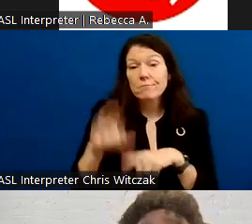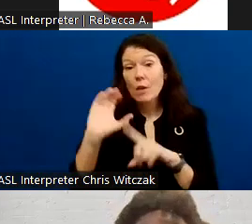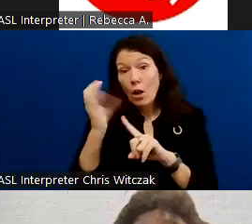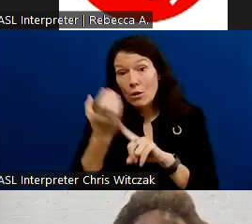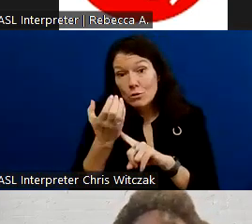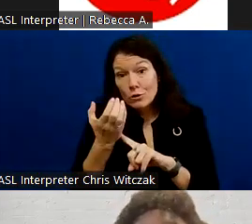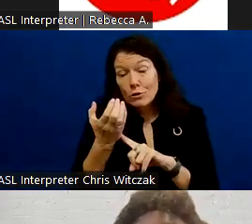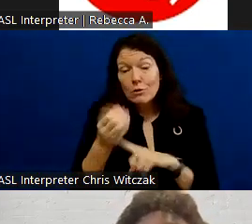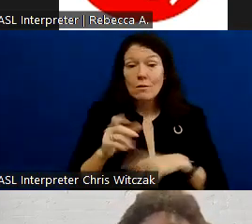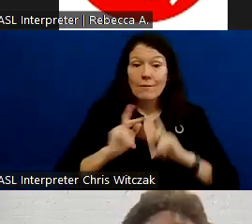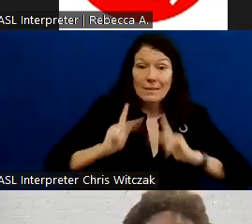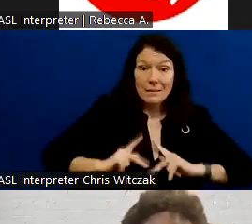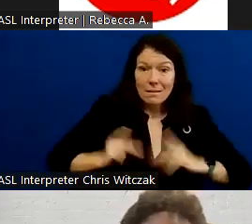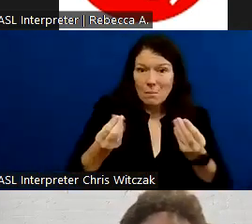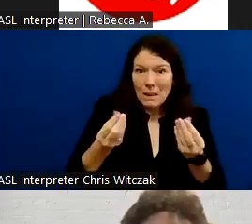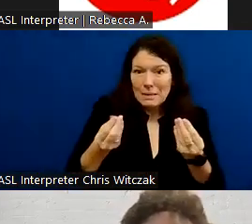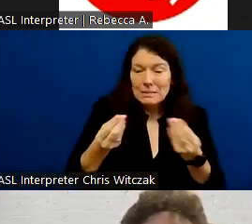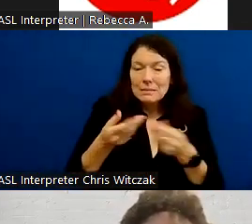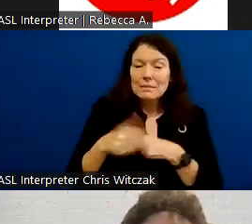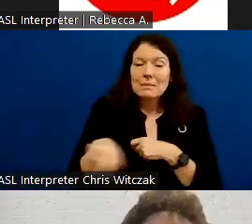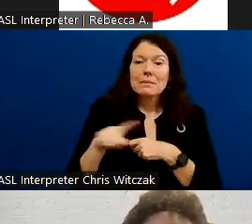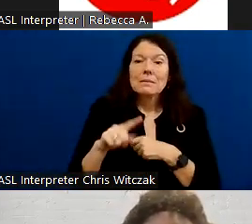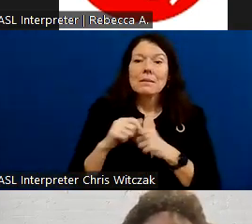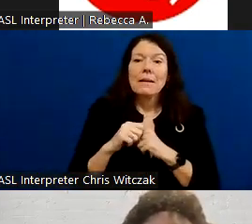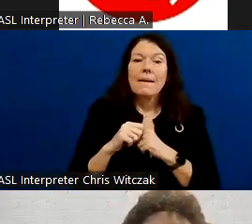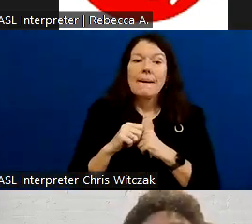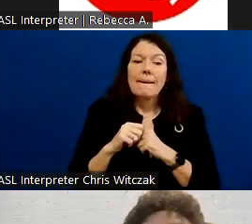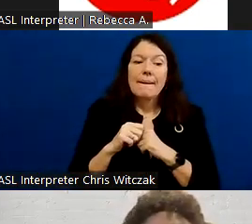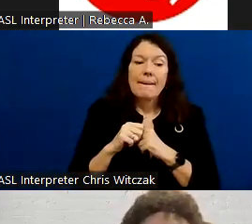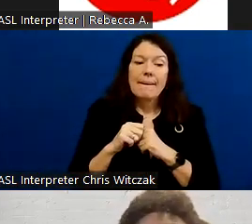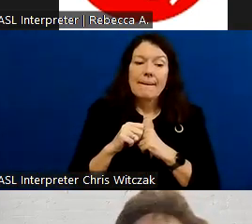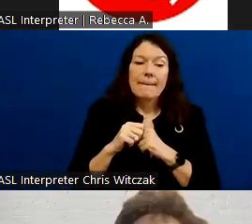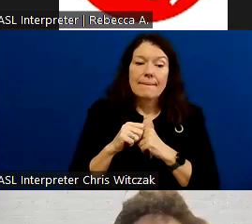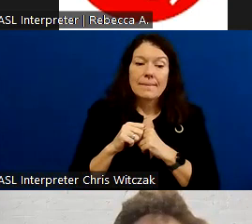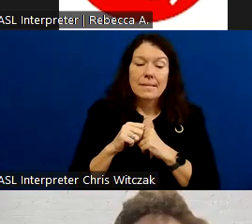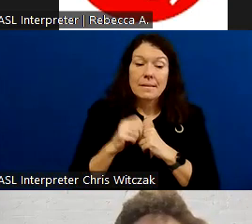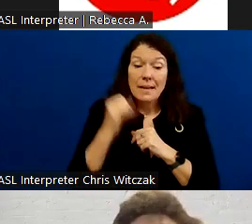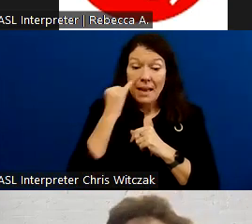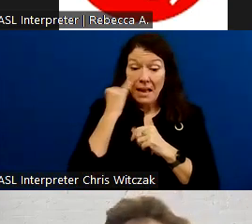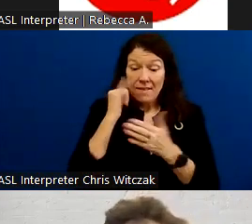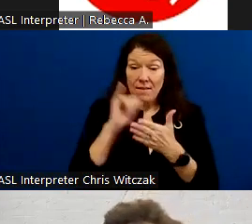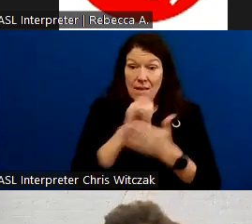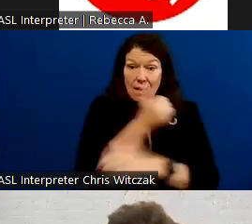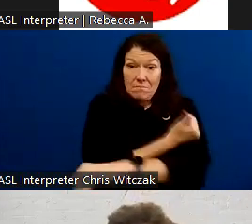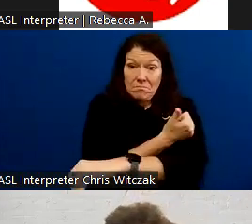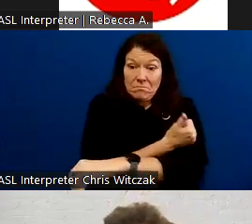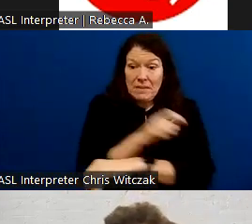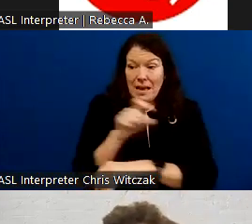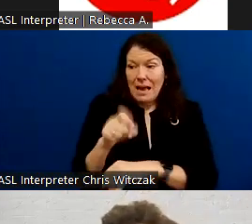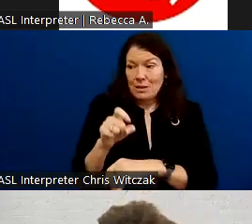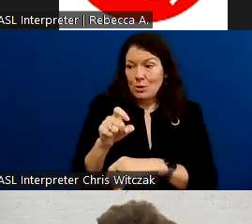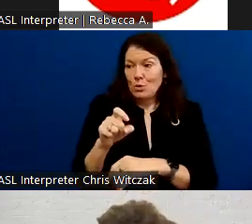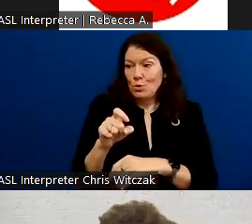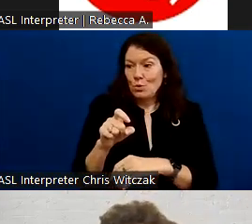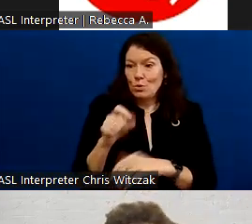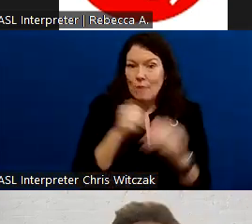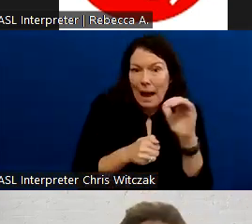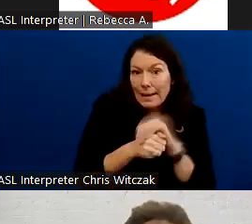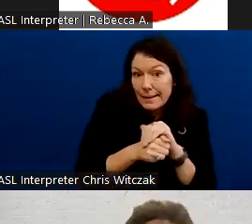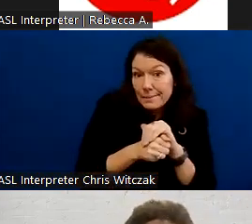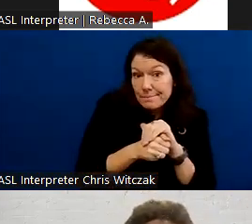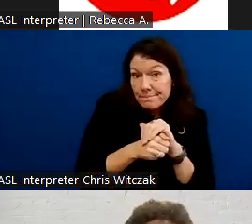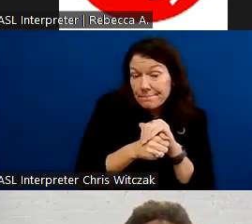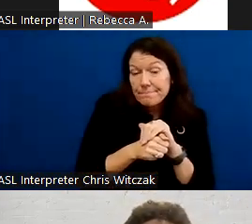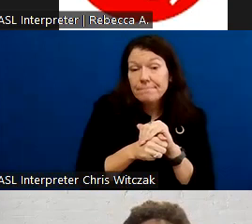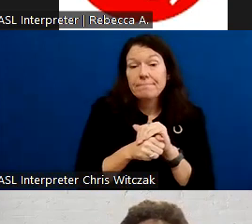physical environmental factors. Whether the substance use has to be hidden, um the time